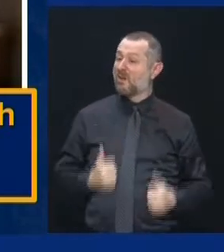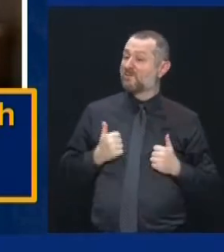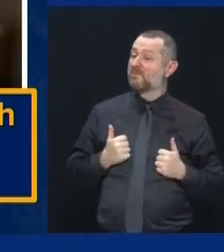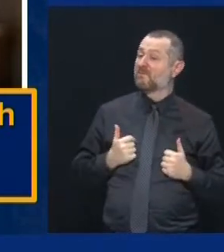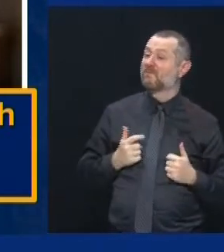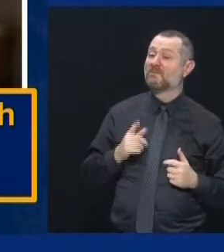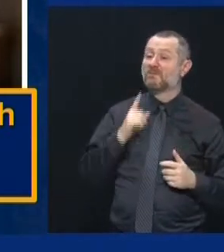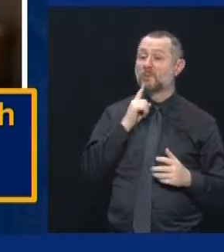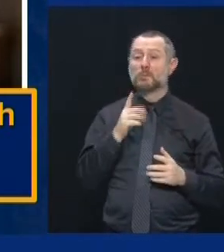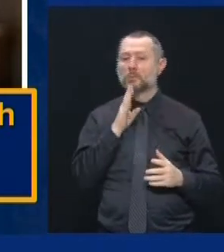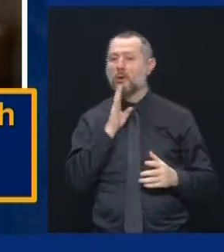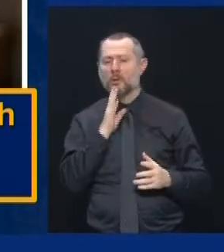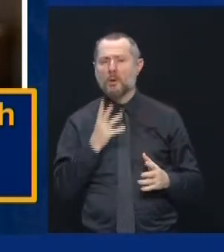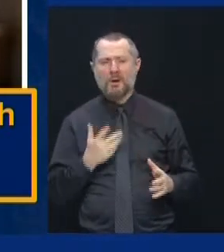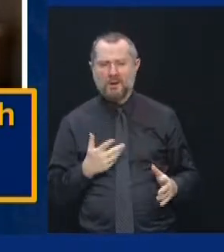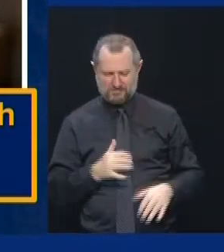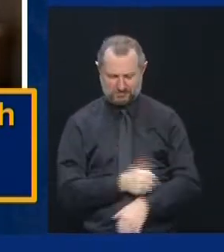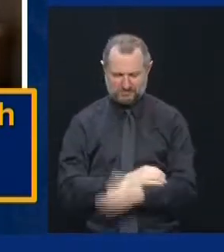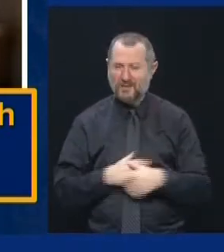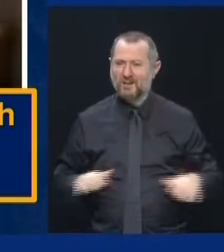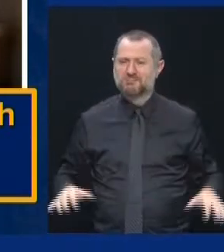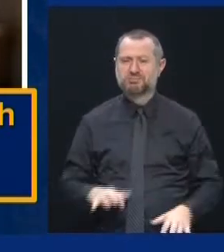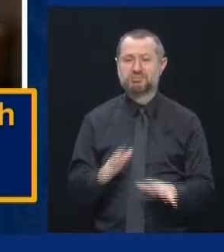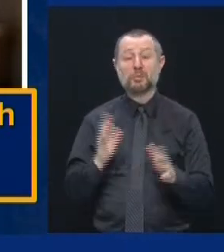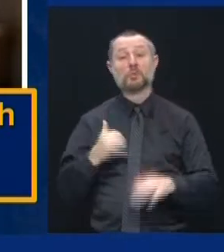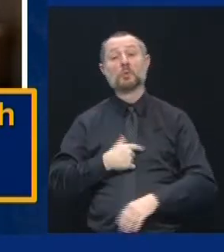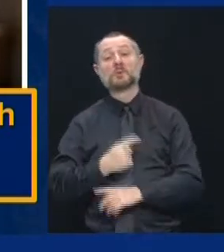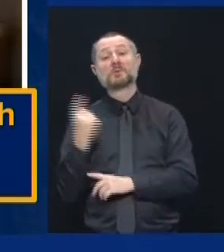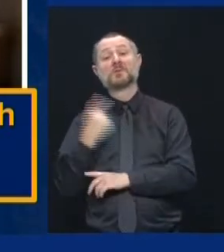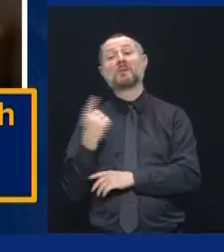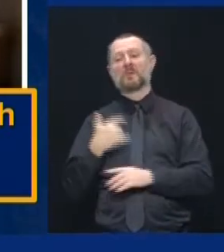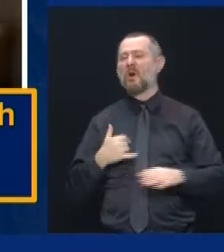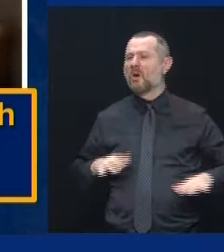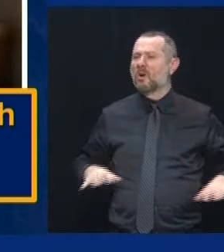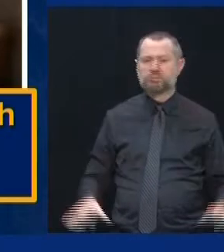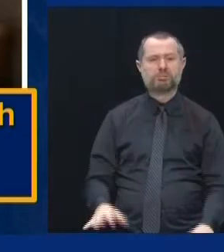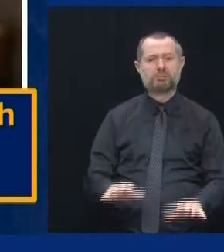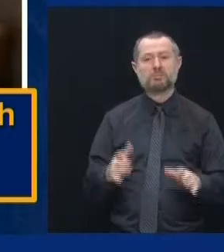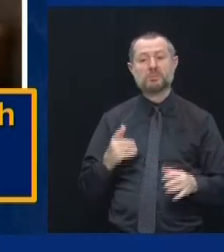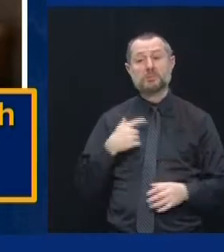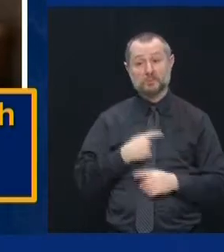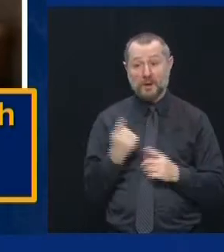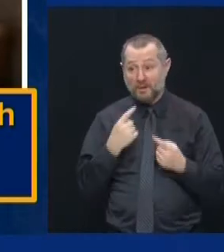AND THAT'S A VERY IMPORTANT POSITION AND AGAIN, LIFE IS IN